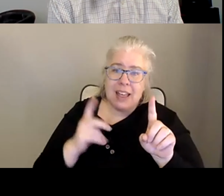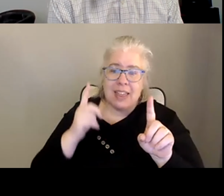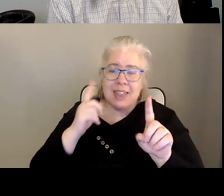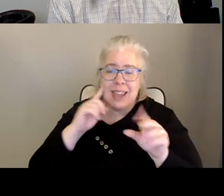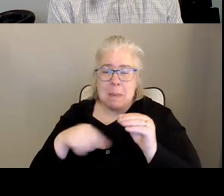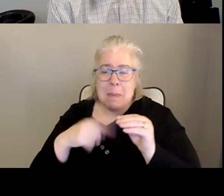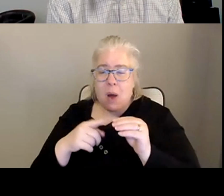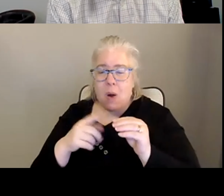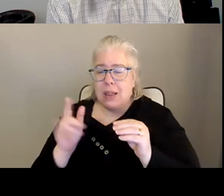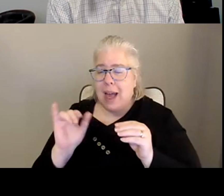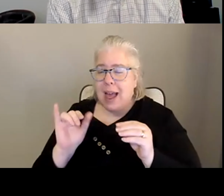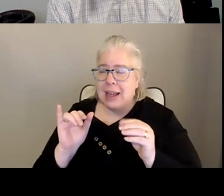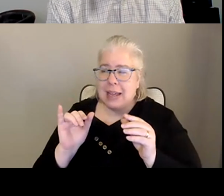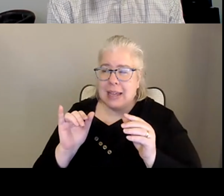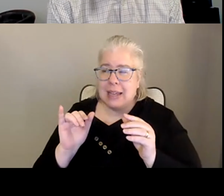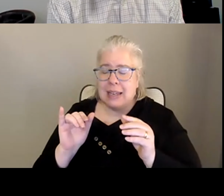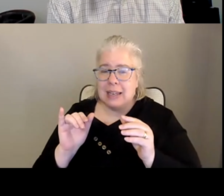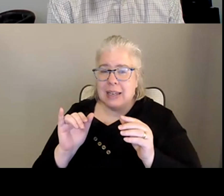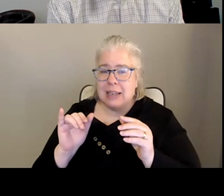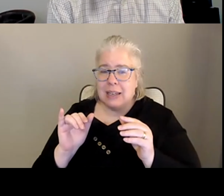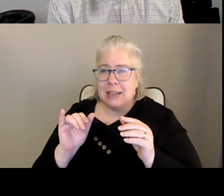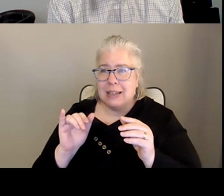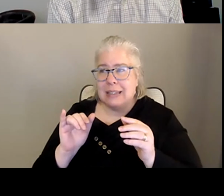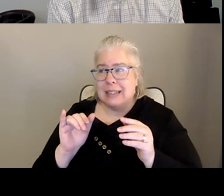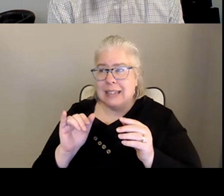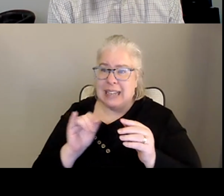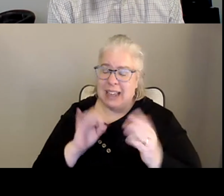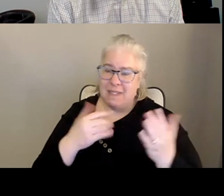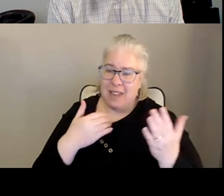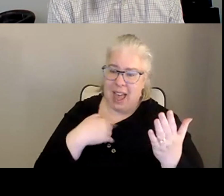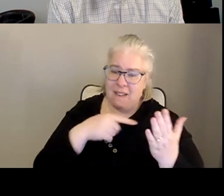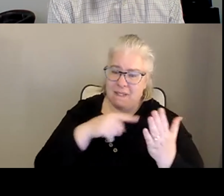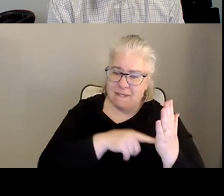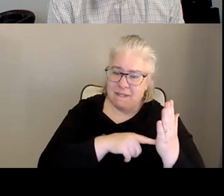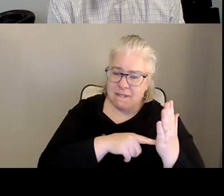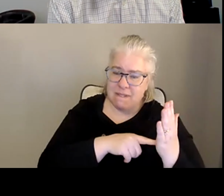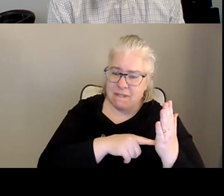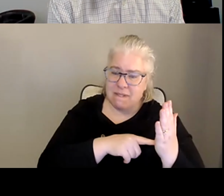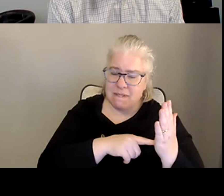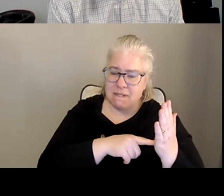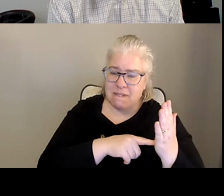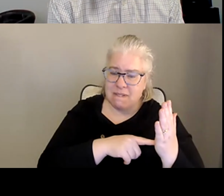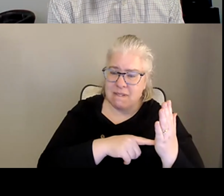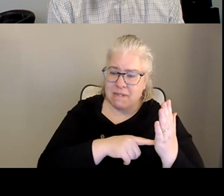of like would I have my fourth grader write something out for me. Would I expect the grammar to be there